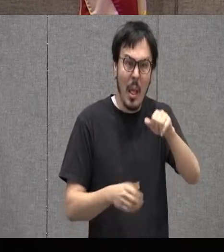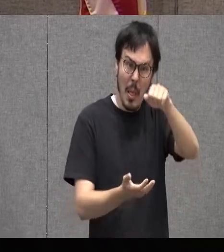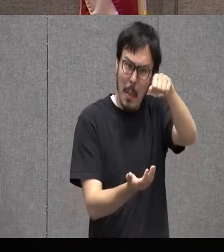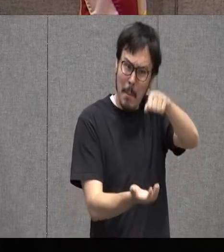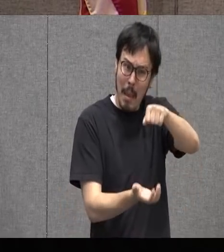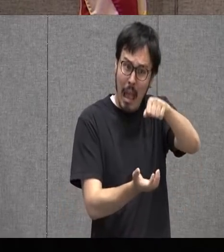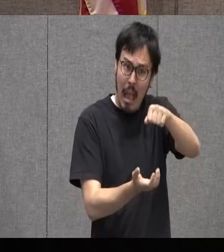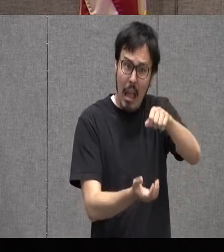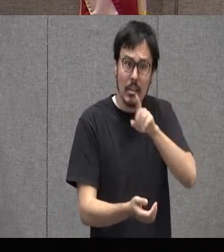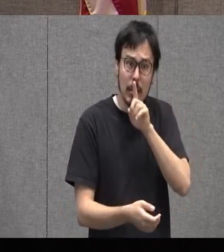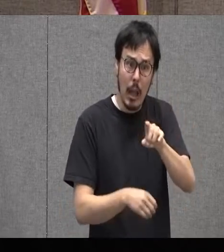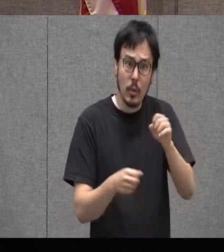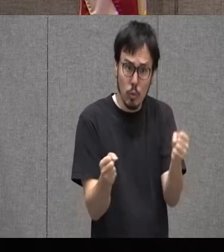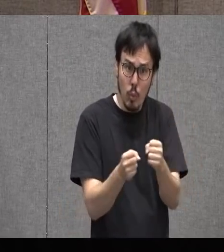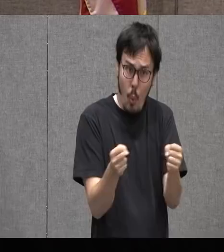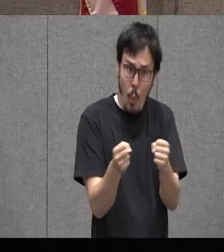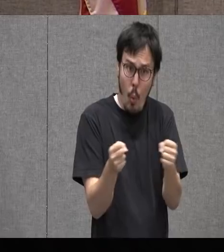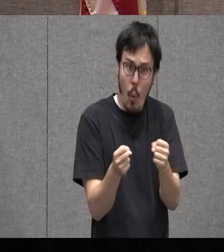Where the liquid is, it's very cold.